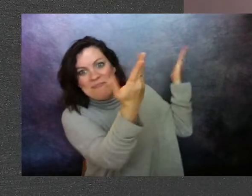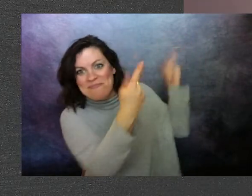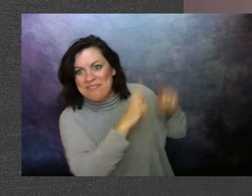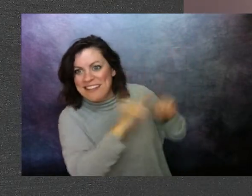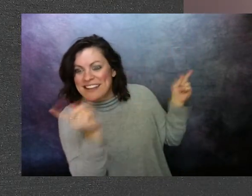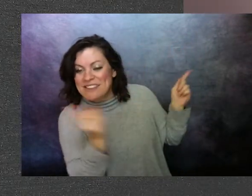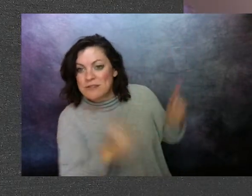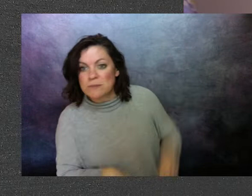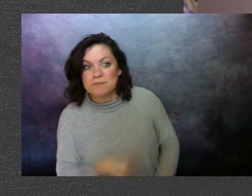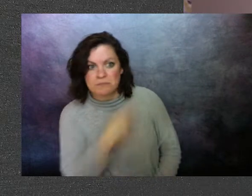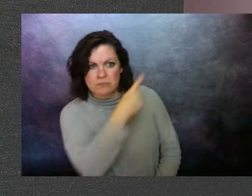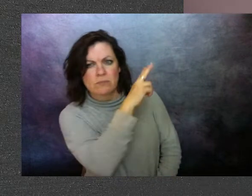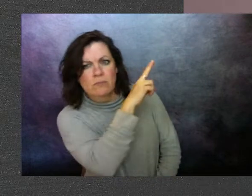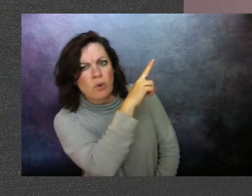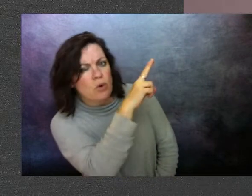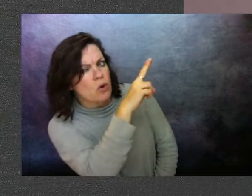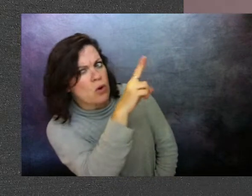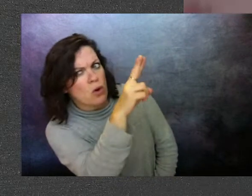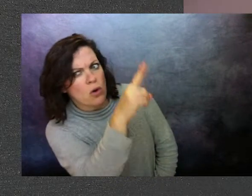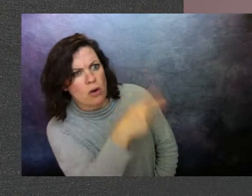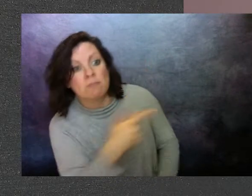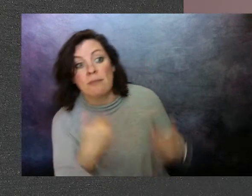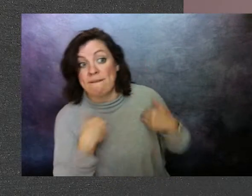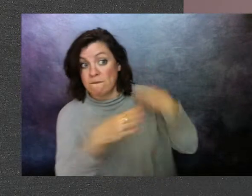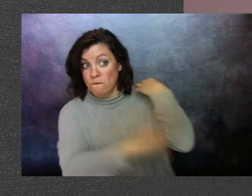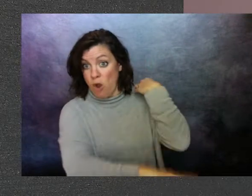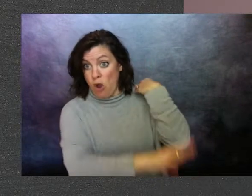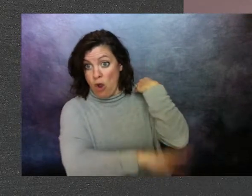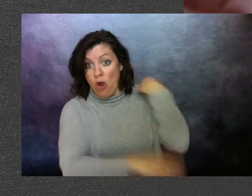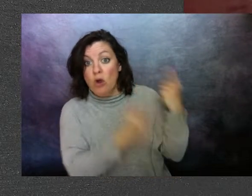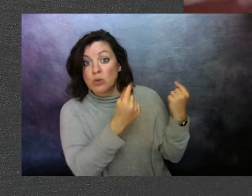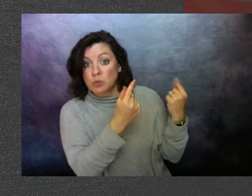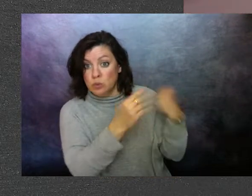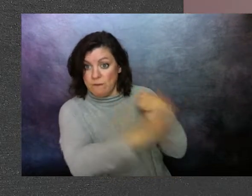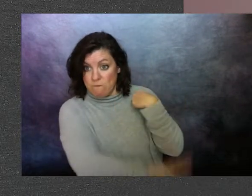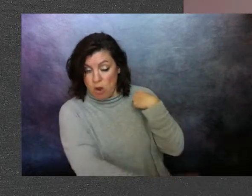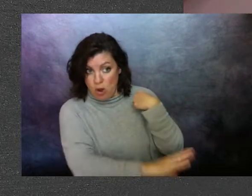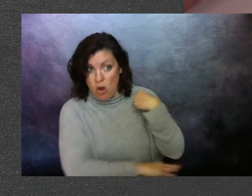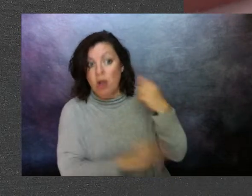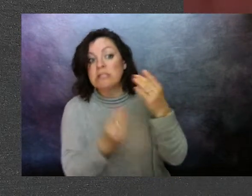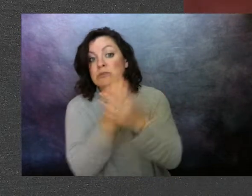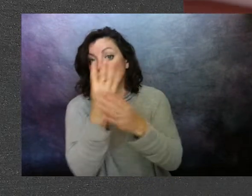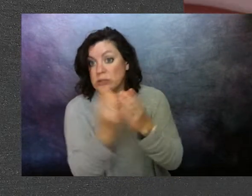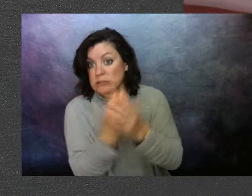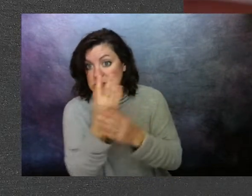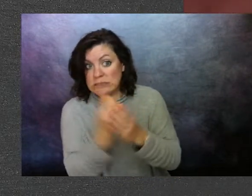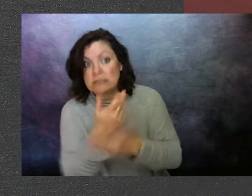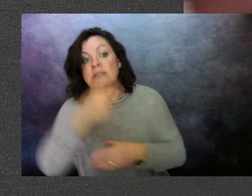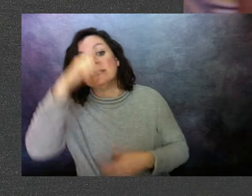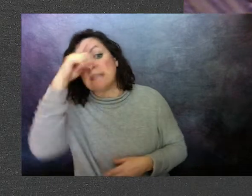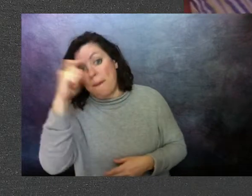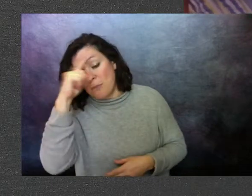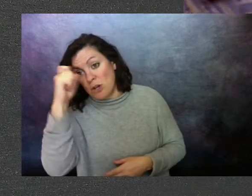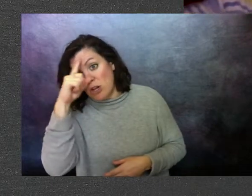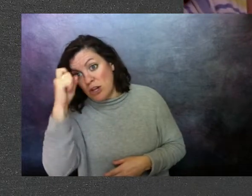Take a look at all of our pictures one more time. We have the fall, the spring, the summer and the winter.